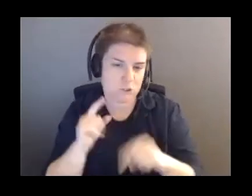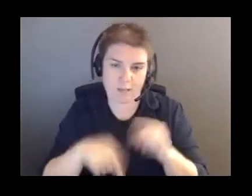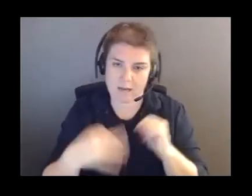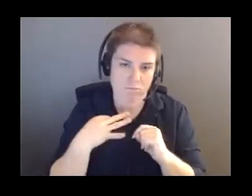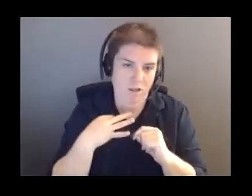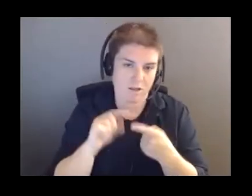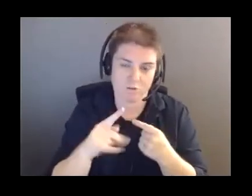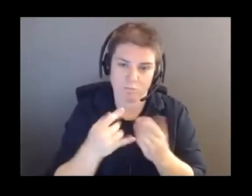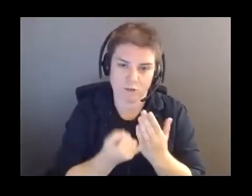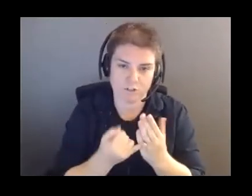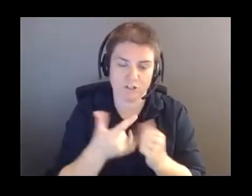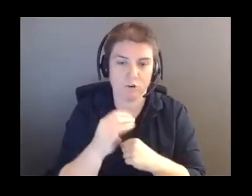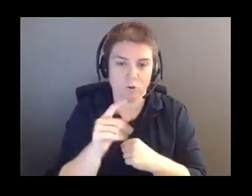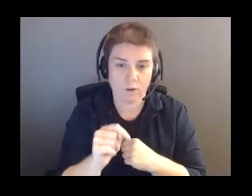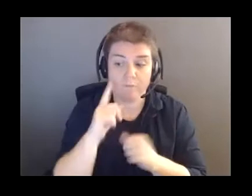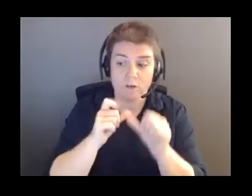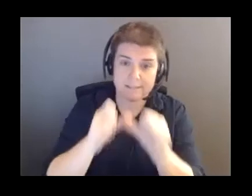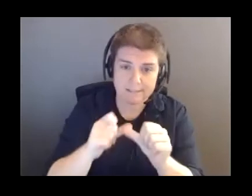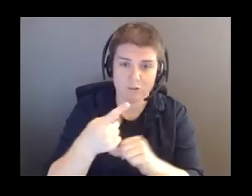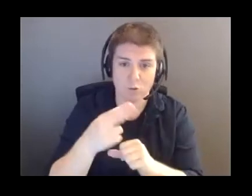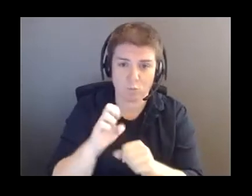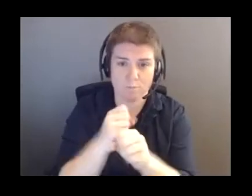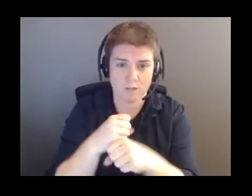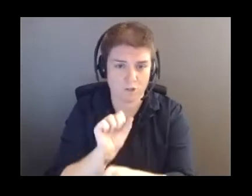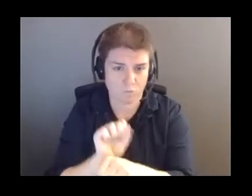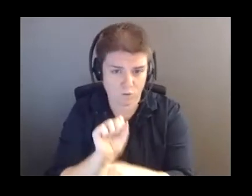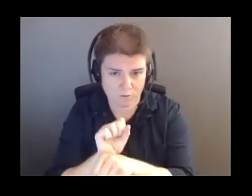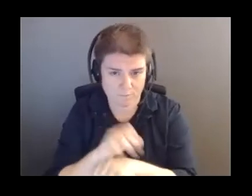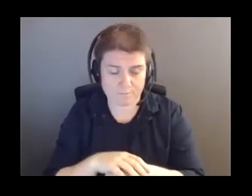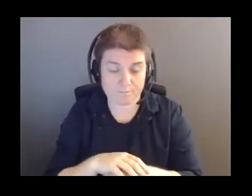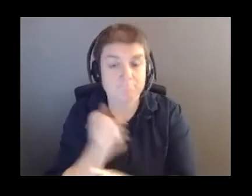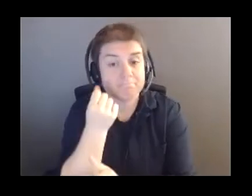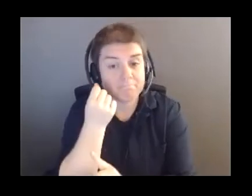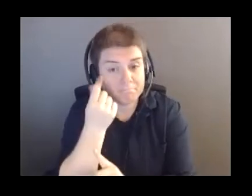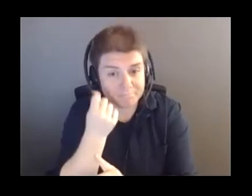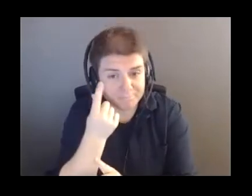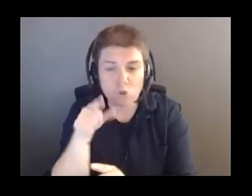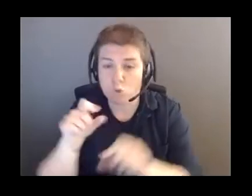the Project Grant to continue the pre-production work of this activity. However, you could